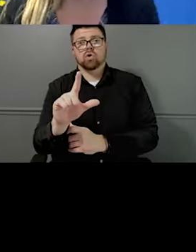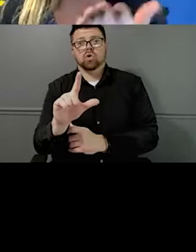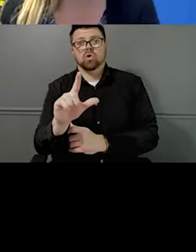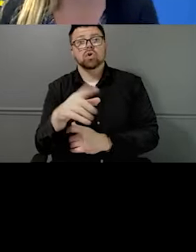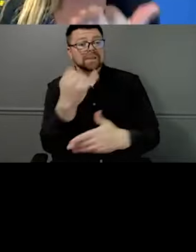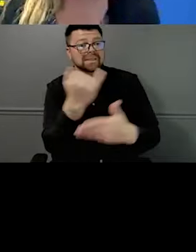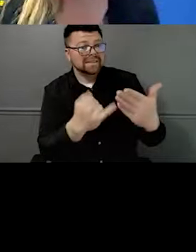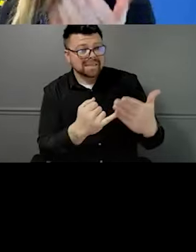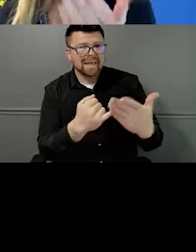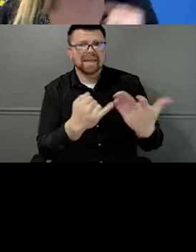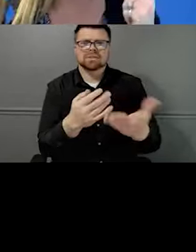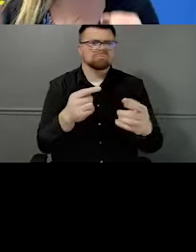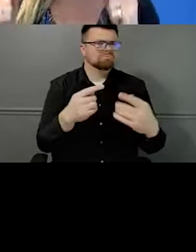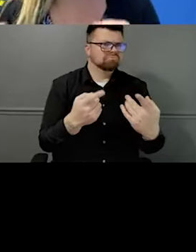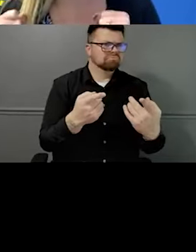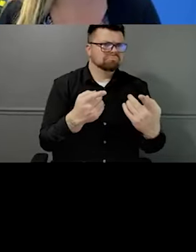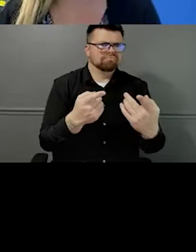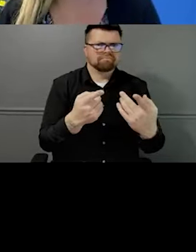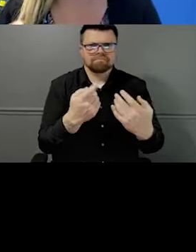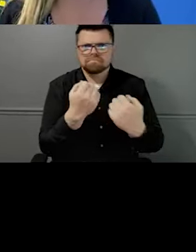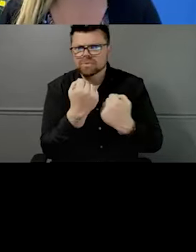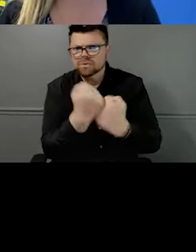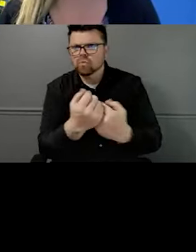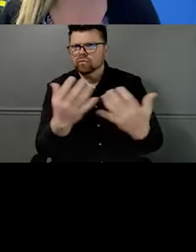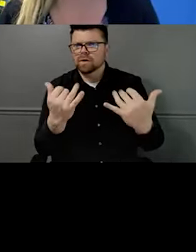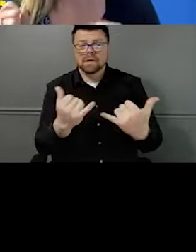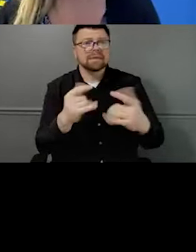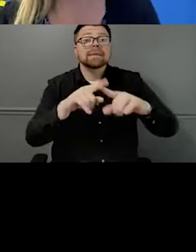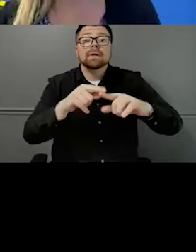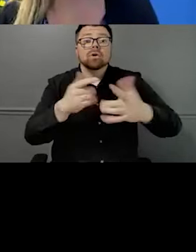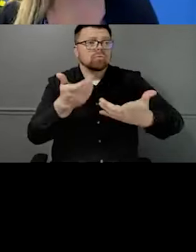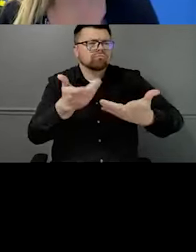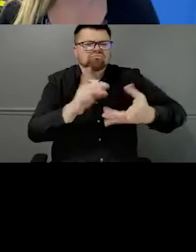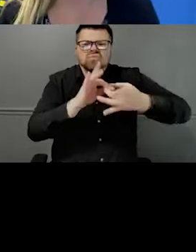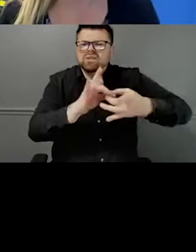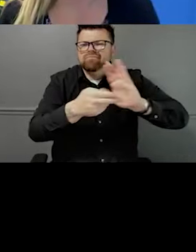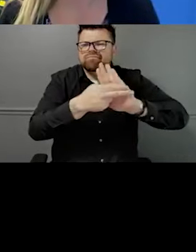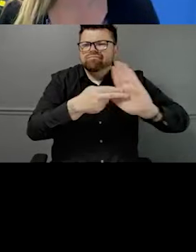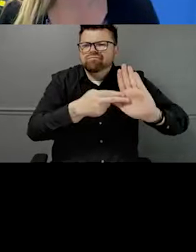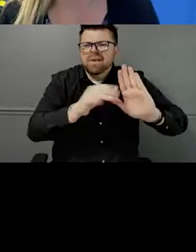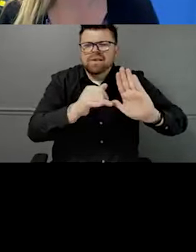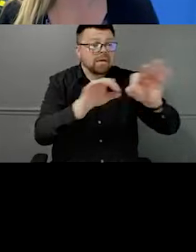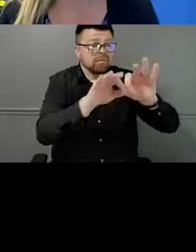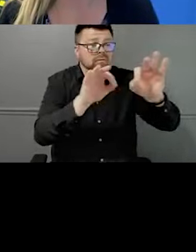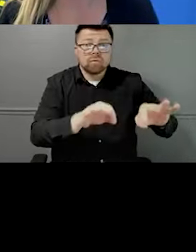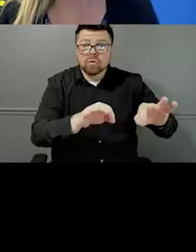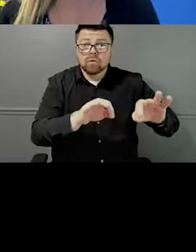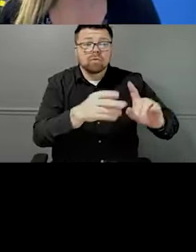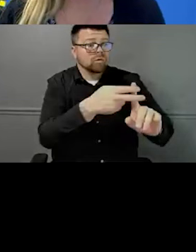because depending on the relationship you have with that Malign Foreign Talent Recruitment Program,